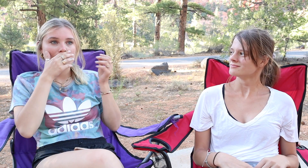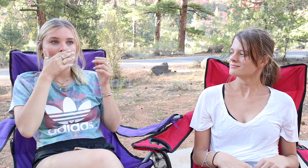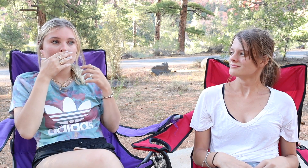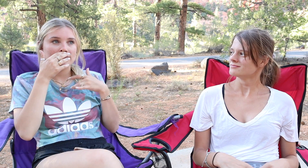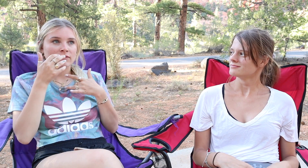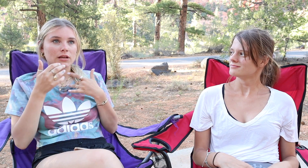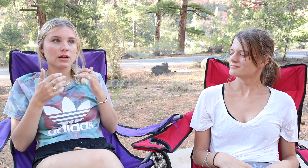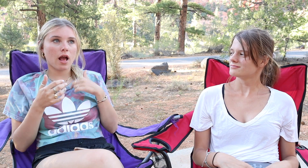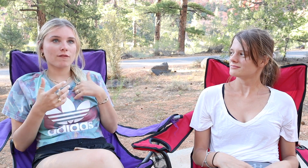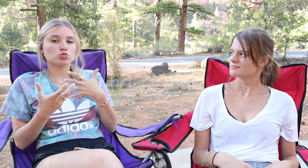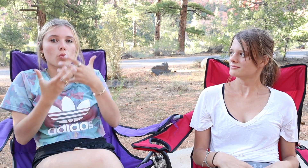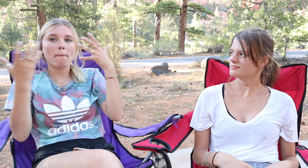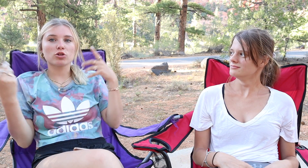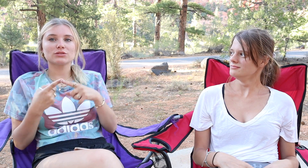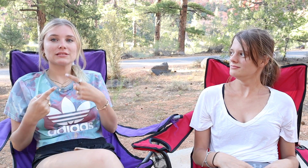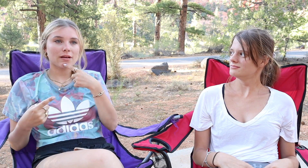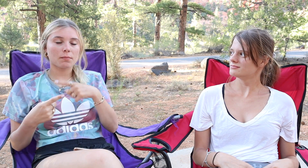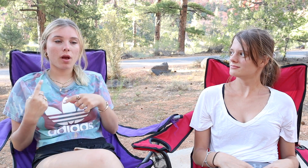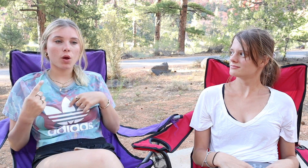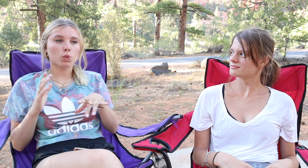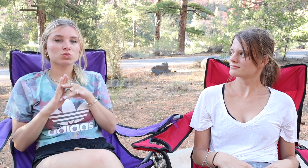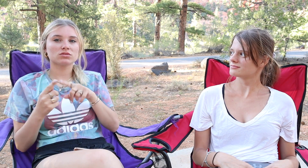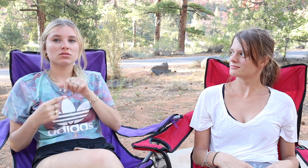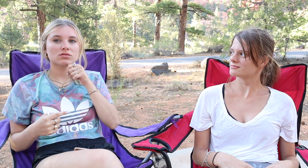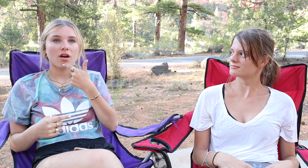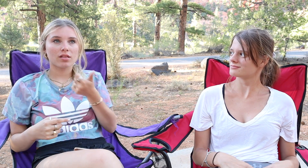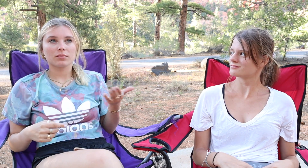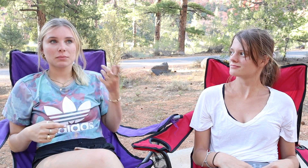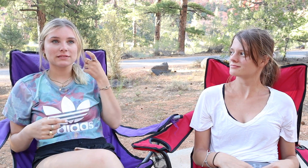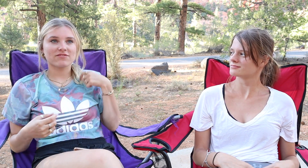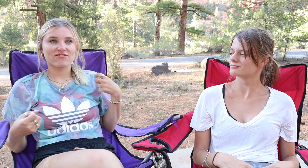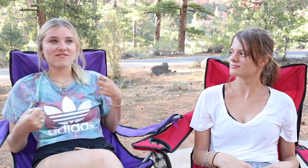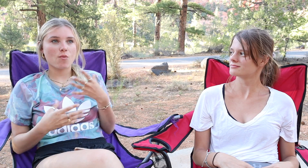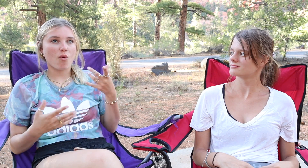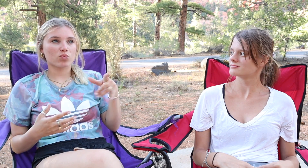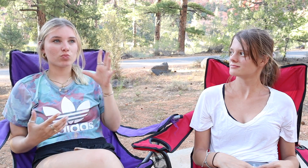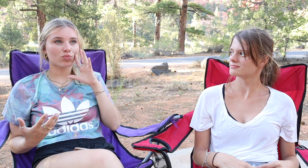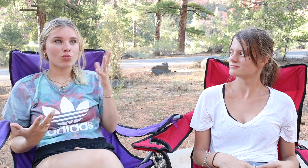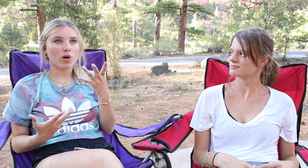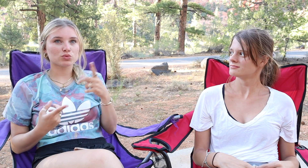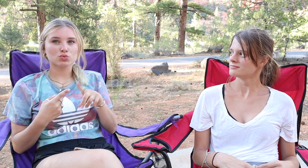I have so much to say but I chose not to because I was afraid for what would they do to me and how will I react to the situation